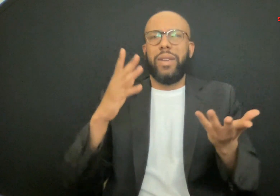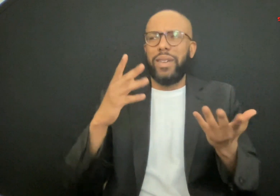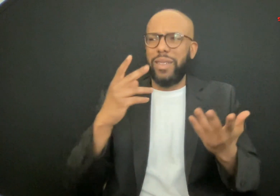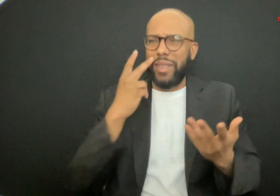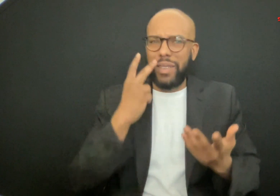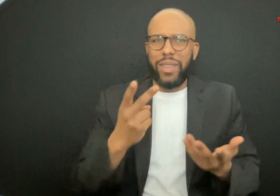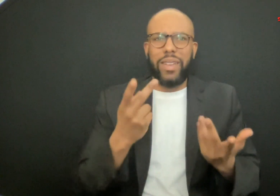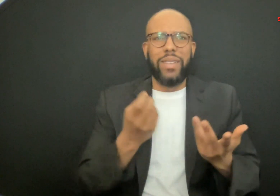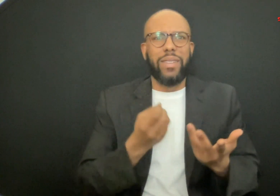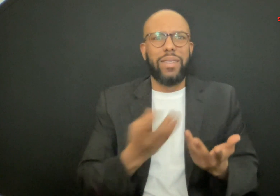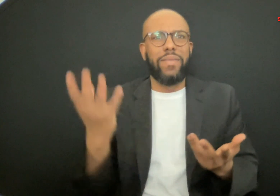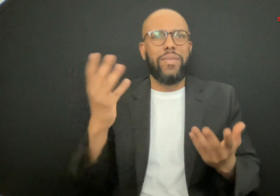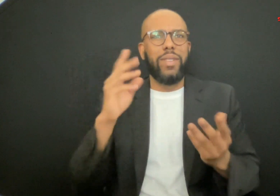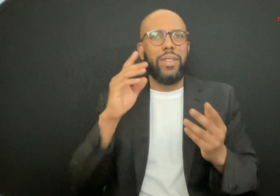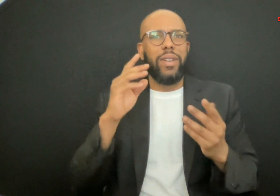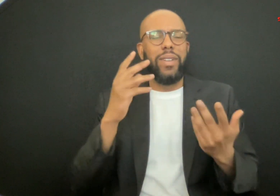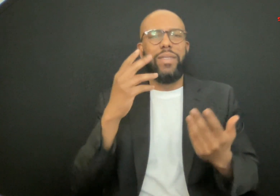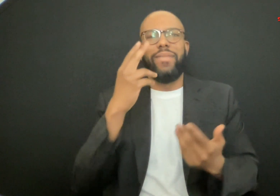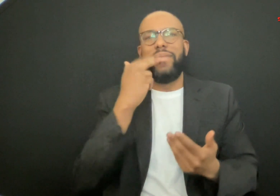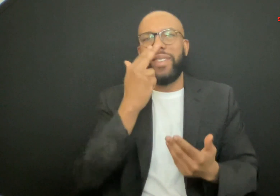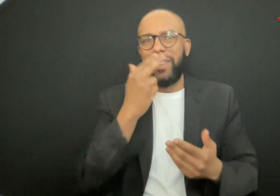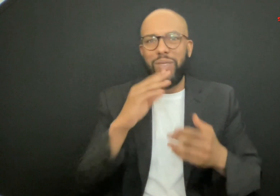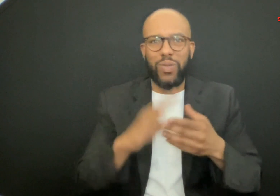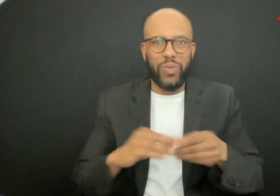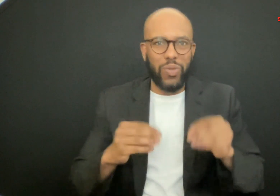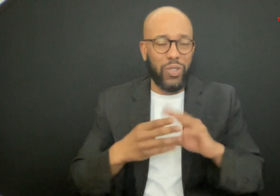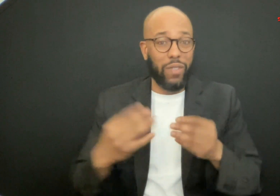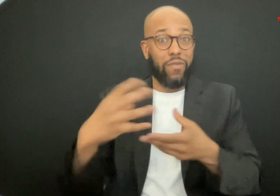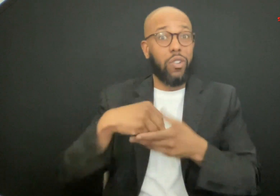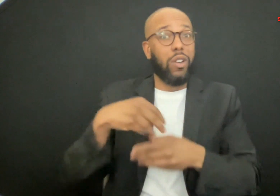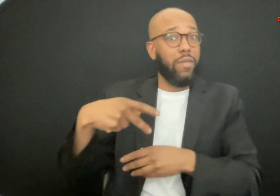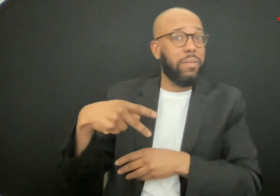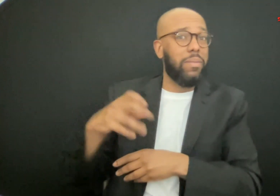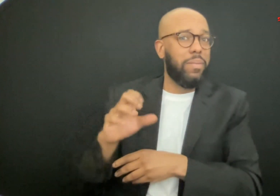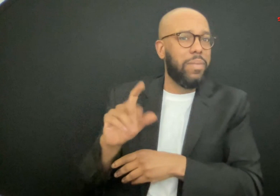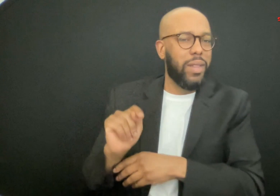and finally a couple of hilarious stories involving pets